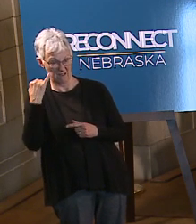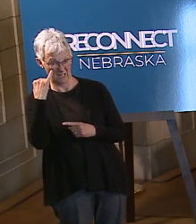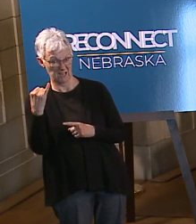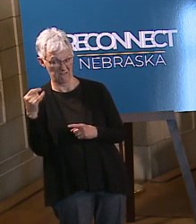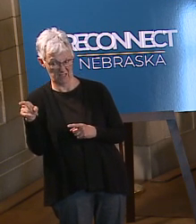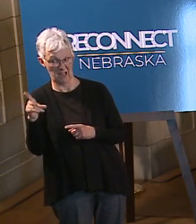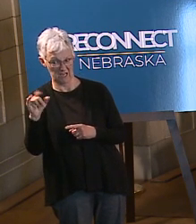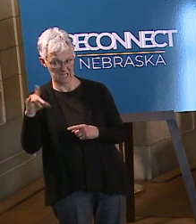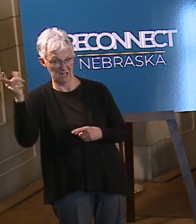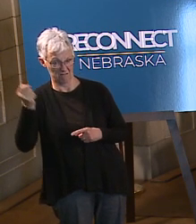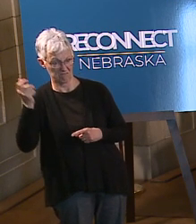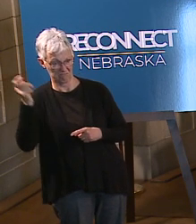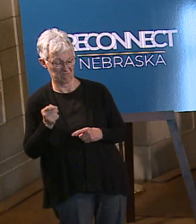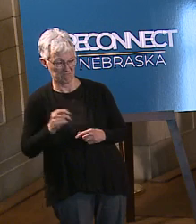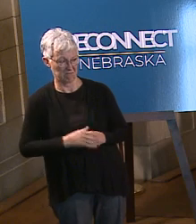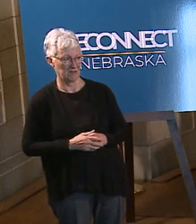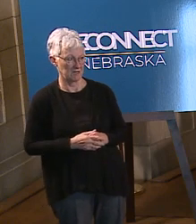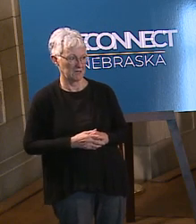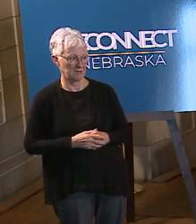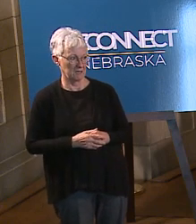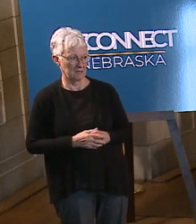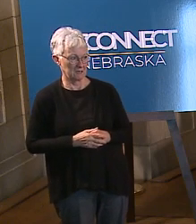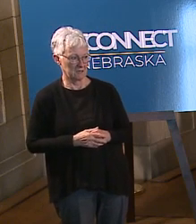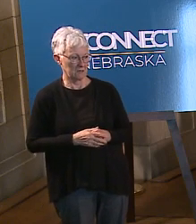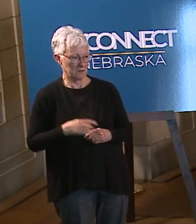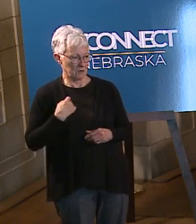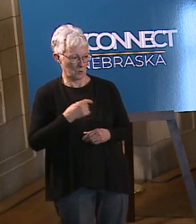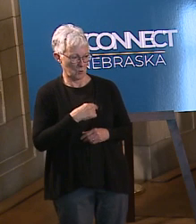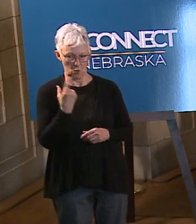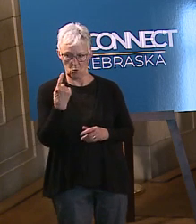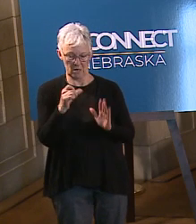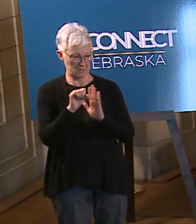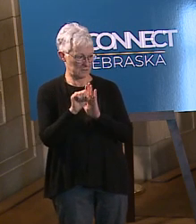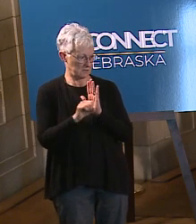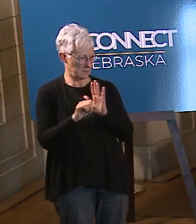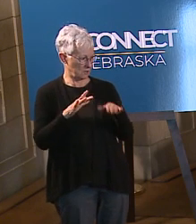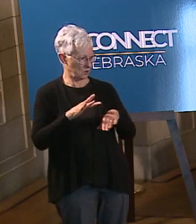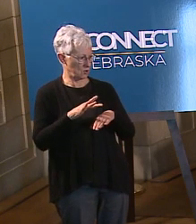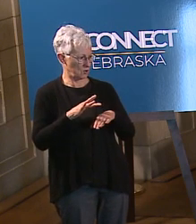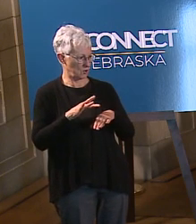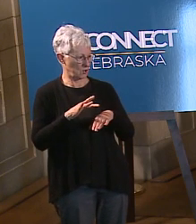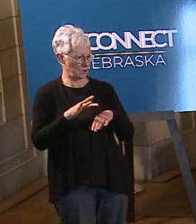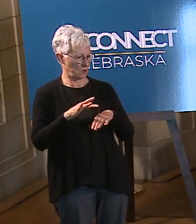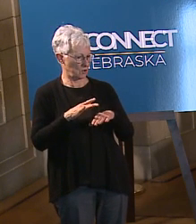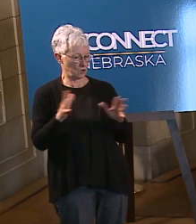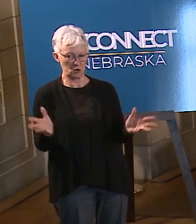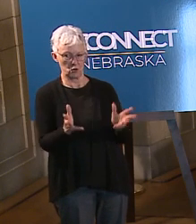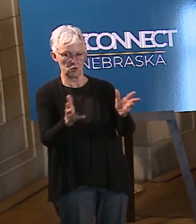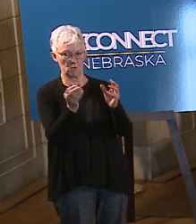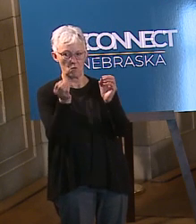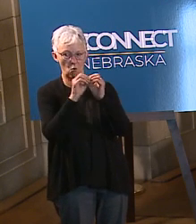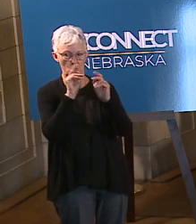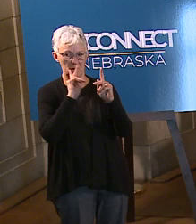SURE, PROBABLY 85 MILLION IF THE PEOPLE WOULD HAVE CLAIMED OUT TO THE END OF THEIR CLAIMS.